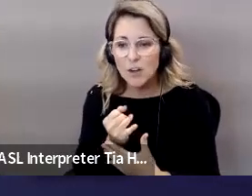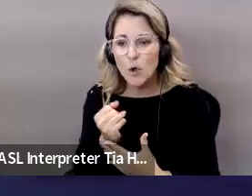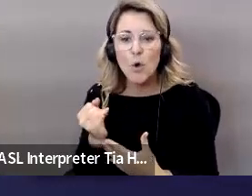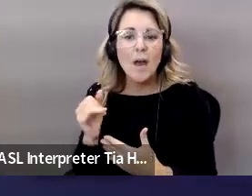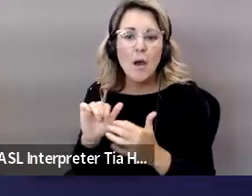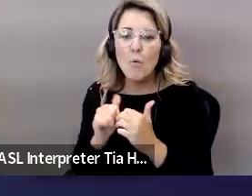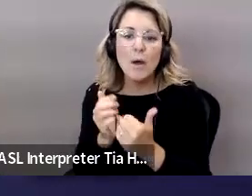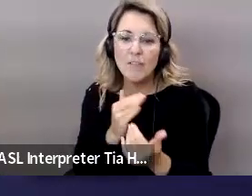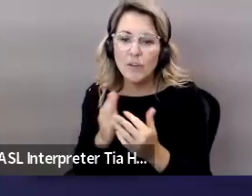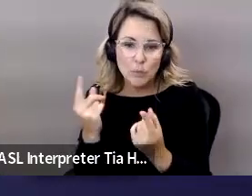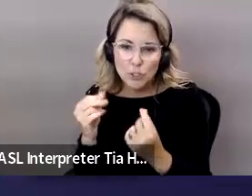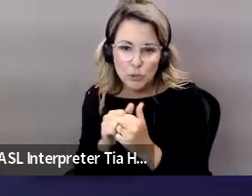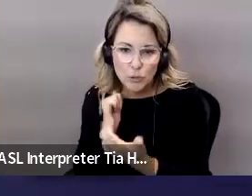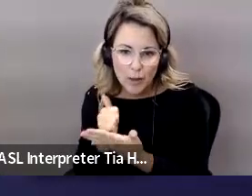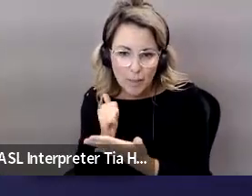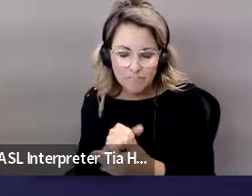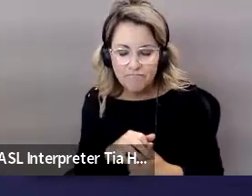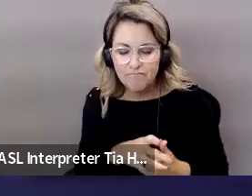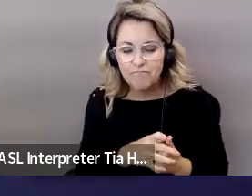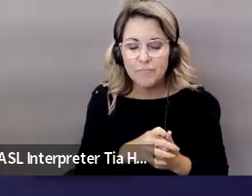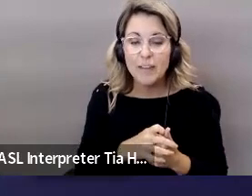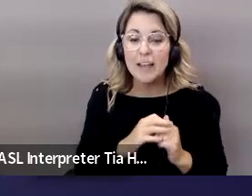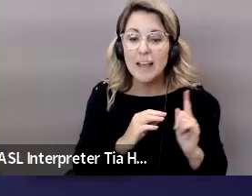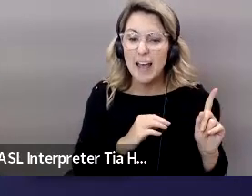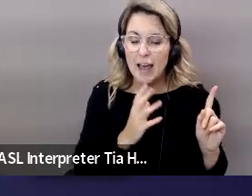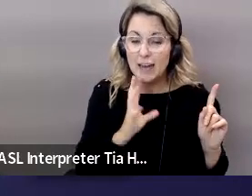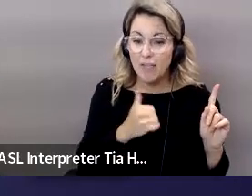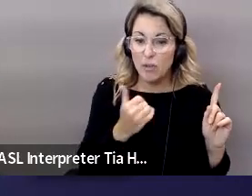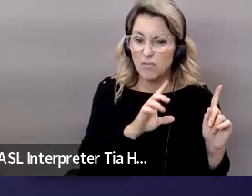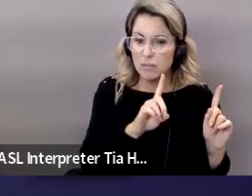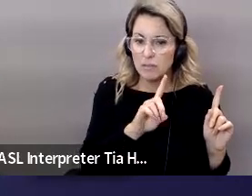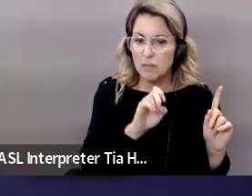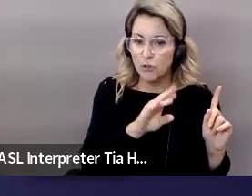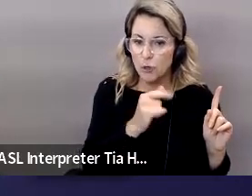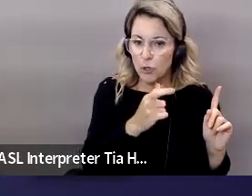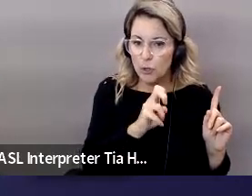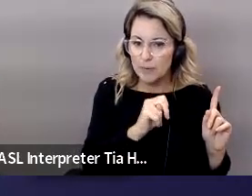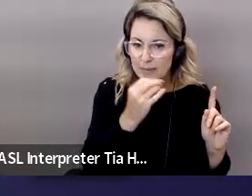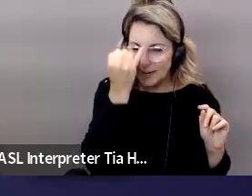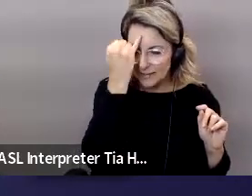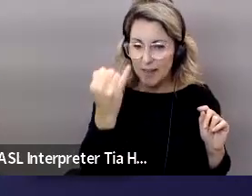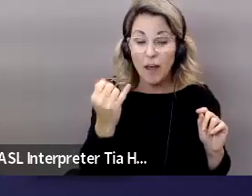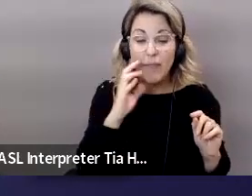the same principles that we mentioned. I love Dr Gooden's idea of an expandable database, really,